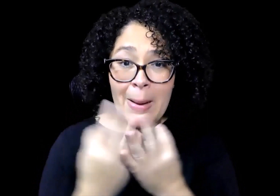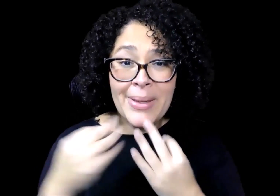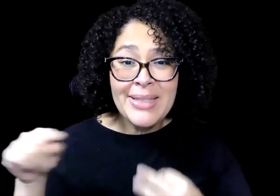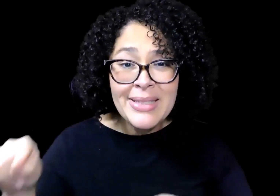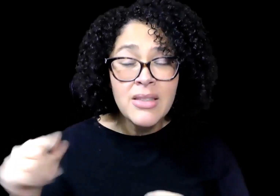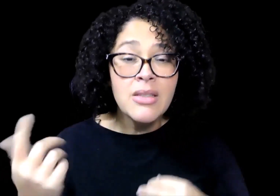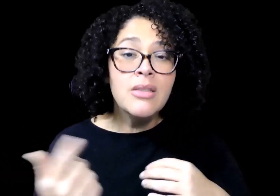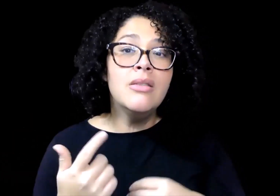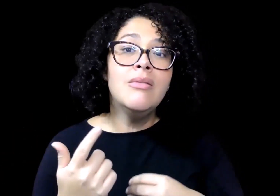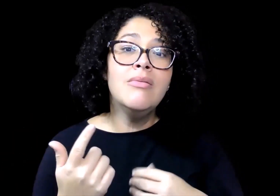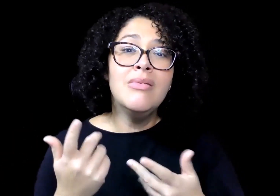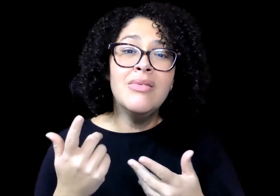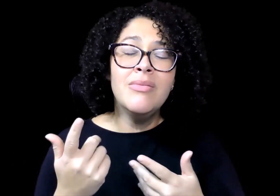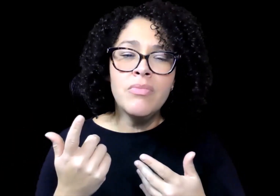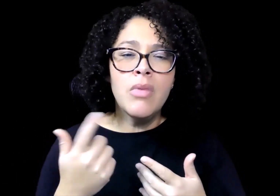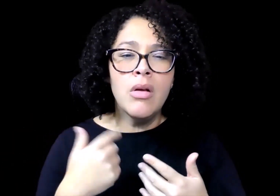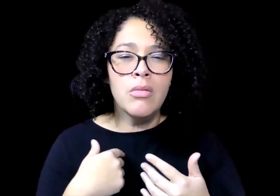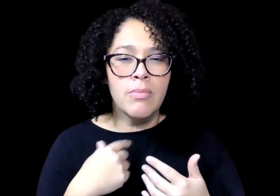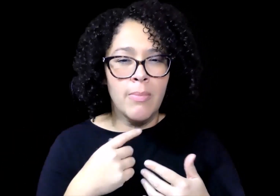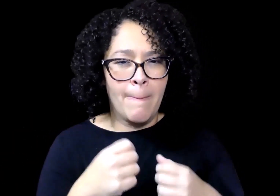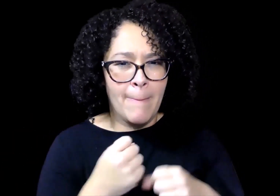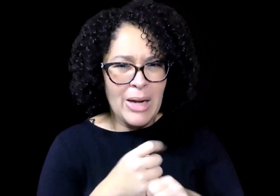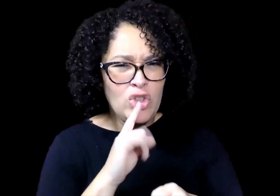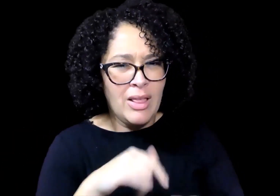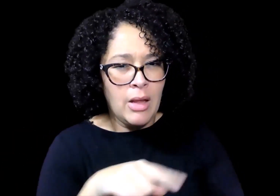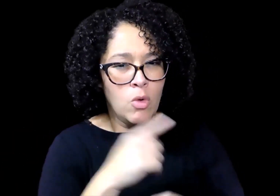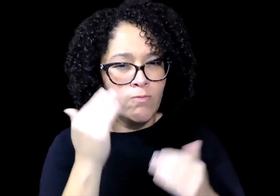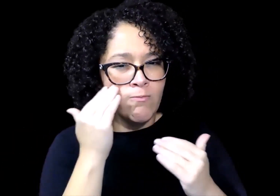limited communications with their Spanish-speaking families